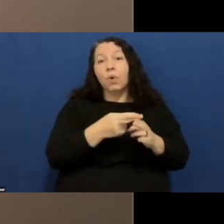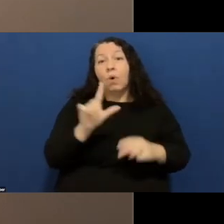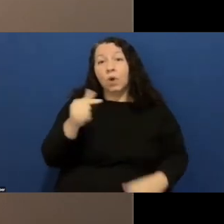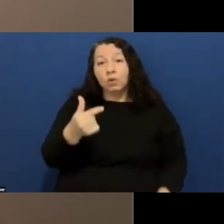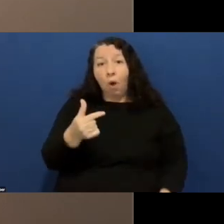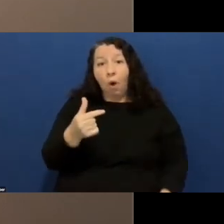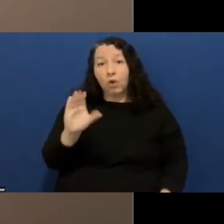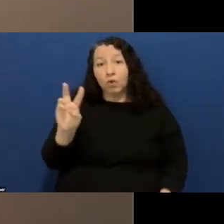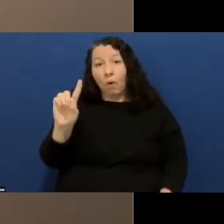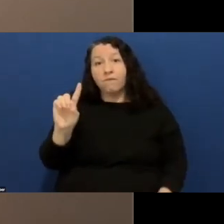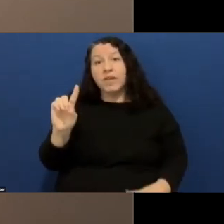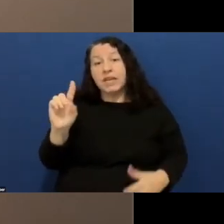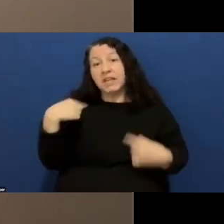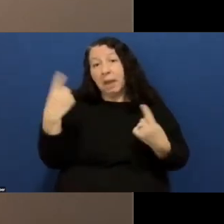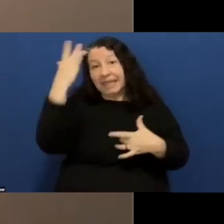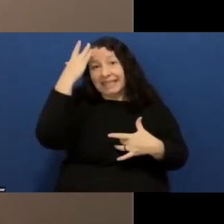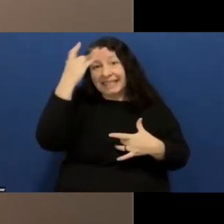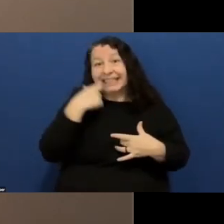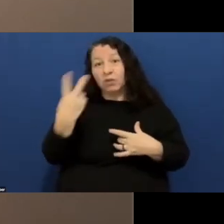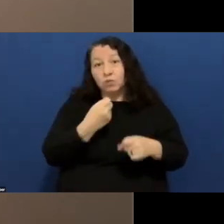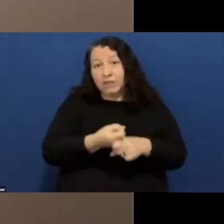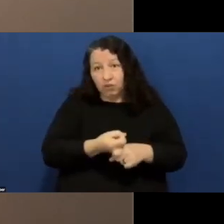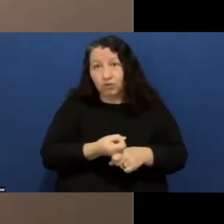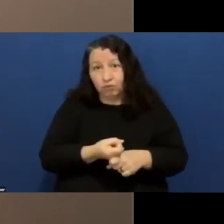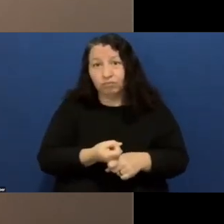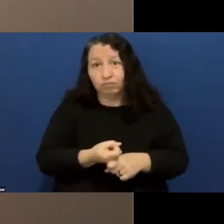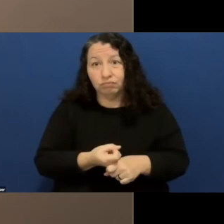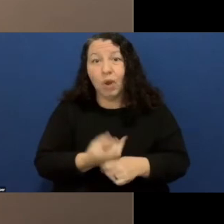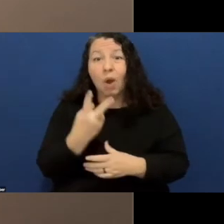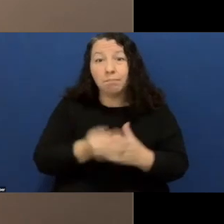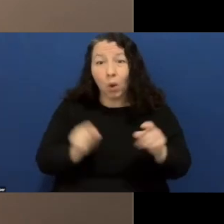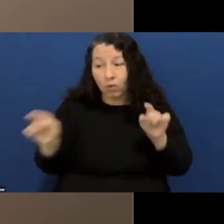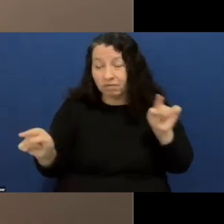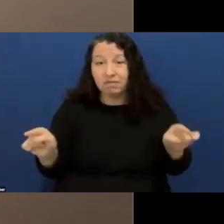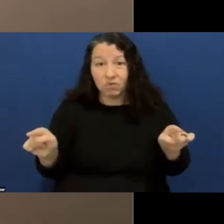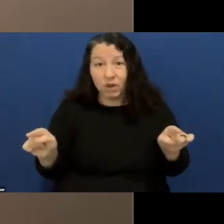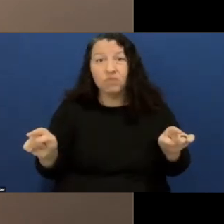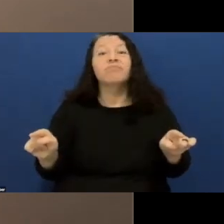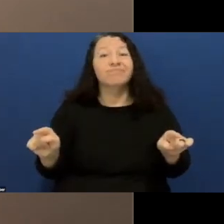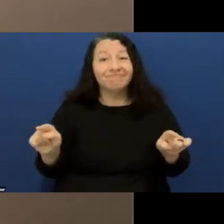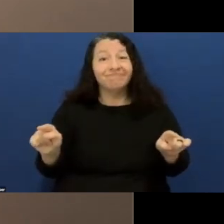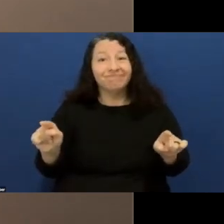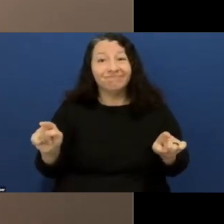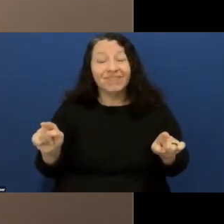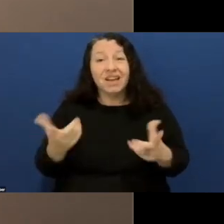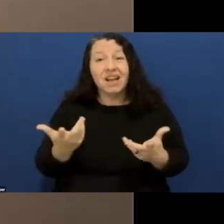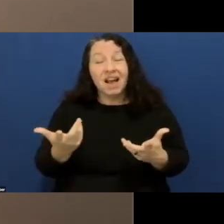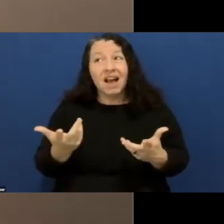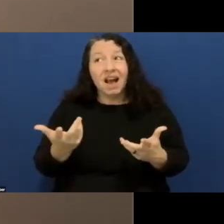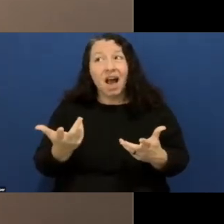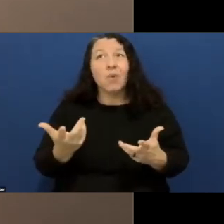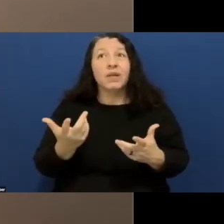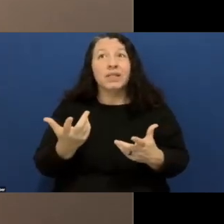developed Long-COVID and have been sick for the last two years. In both situations, I